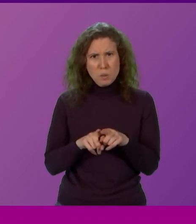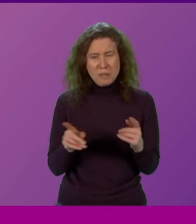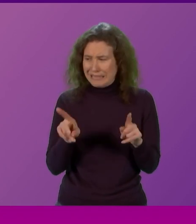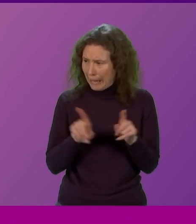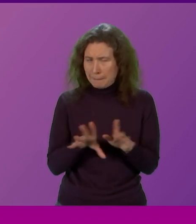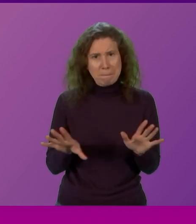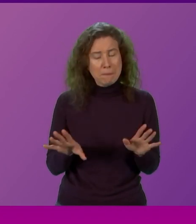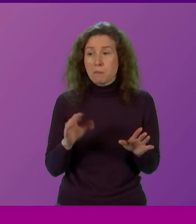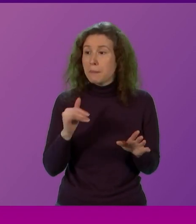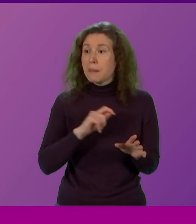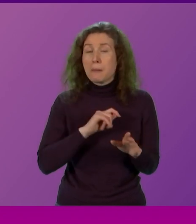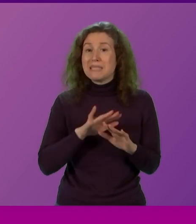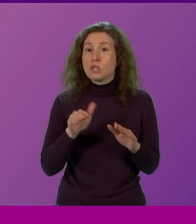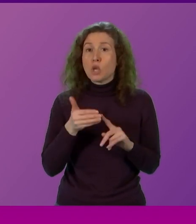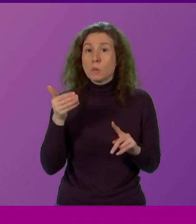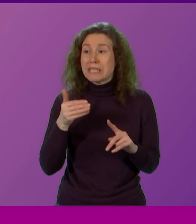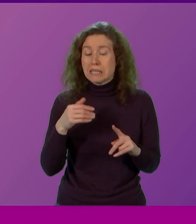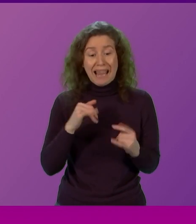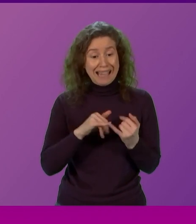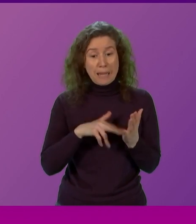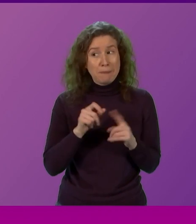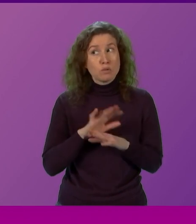case the member has not noticed it—the Scottish National Party is not in government; another